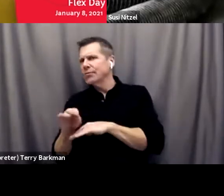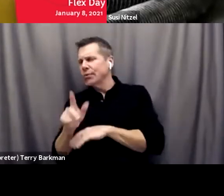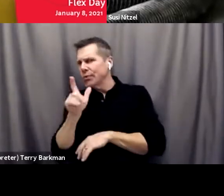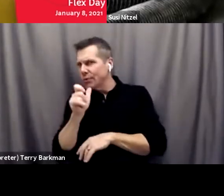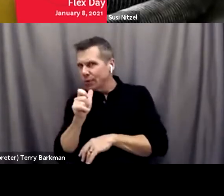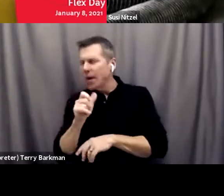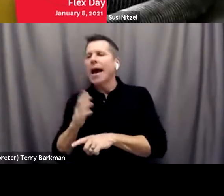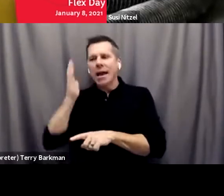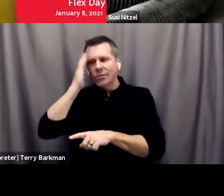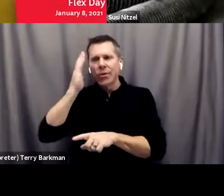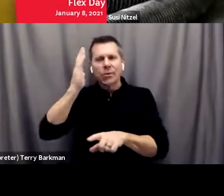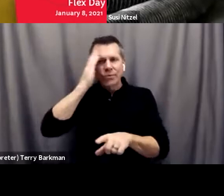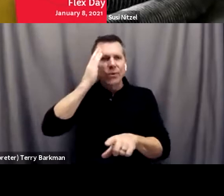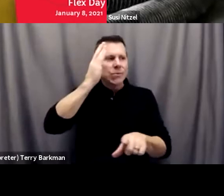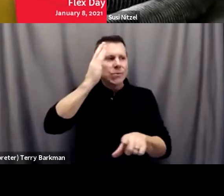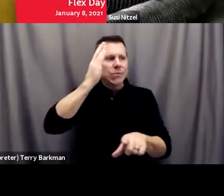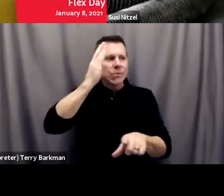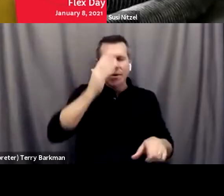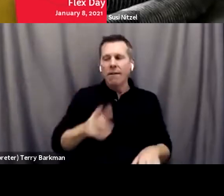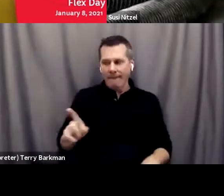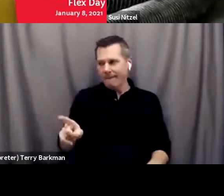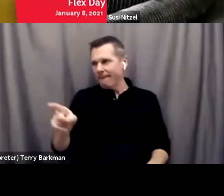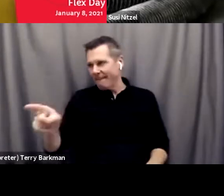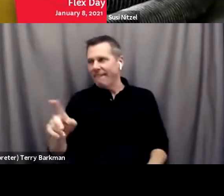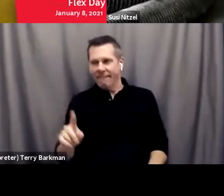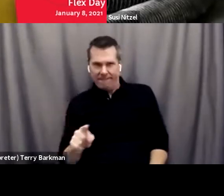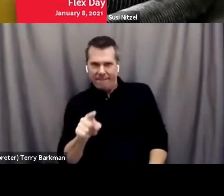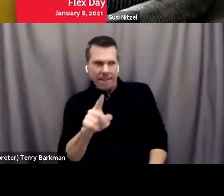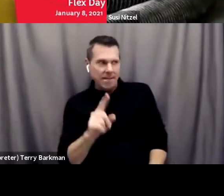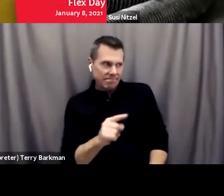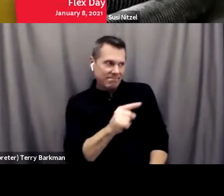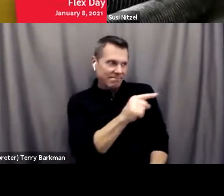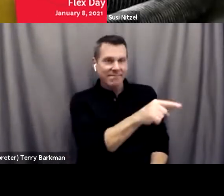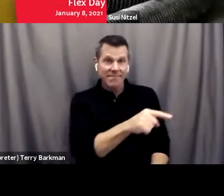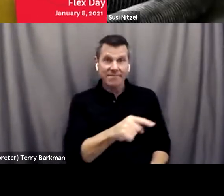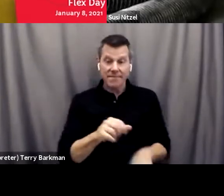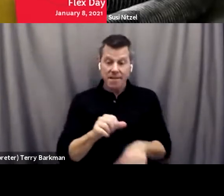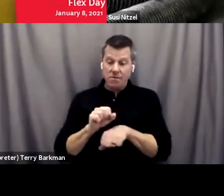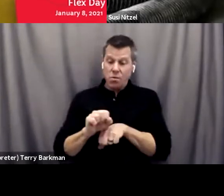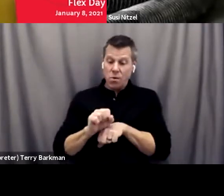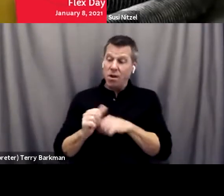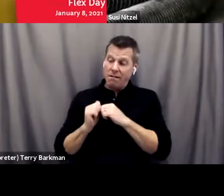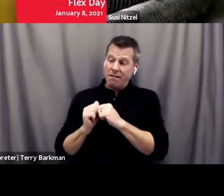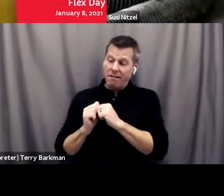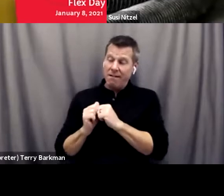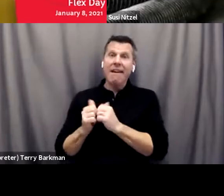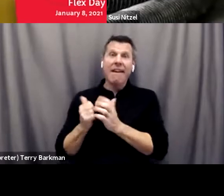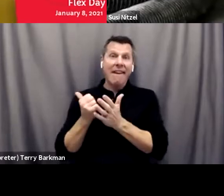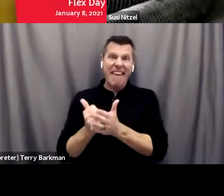go to, so that you can follow up and ensure that that the work that I did with you is the accurate and correct information that you're